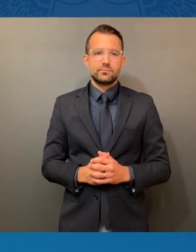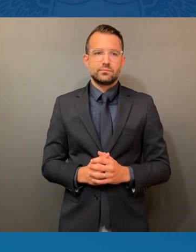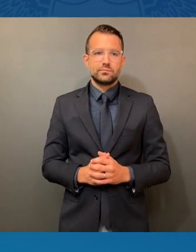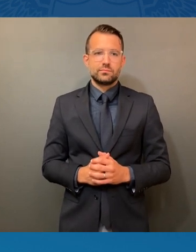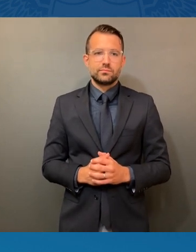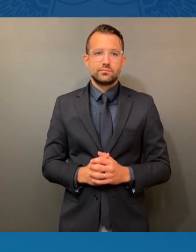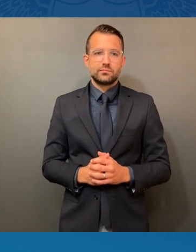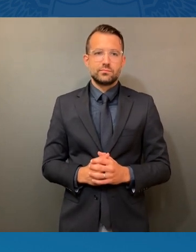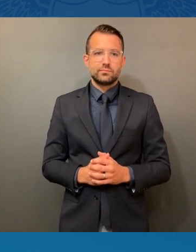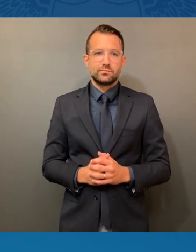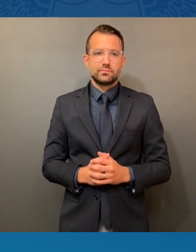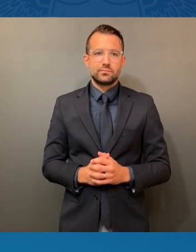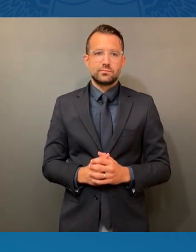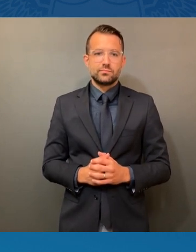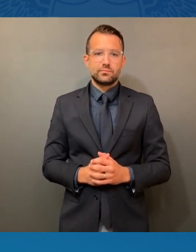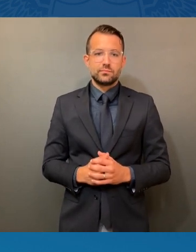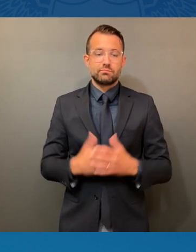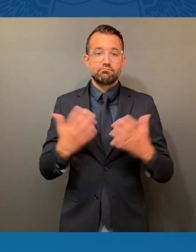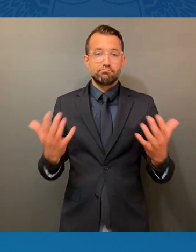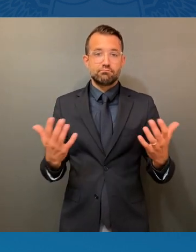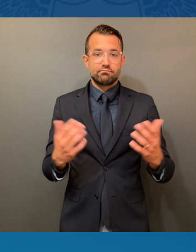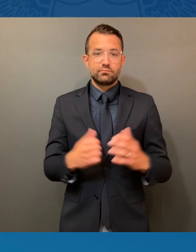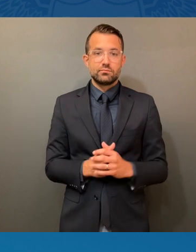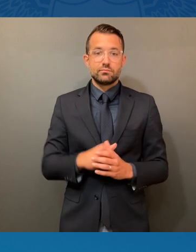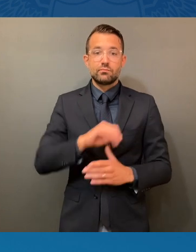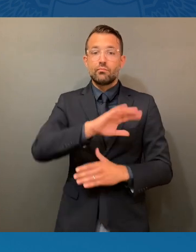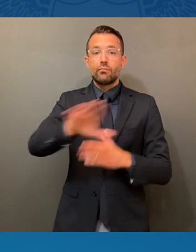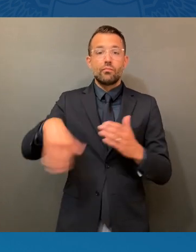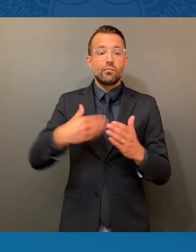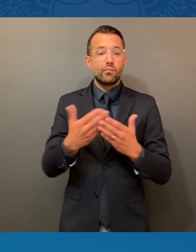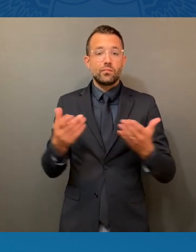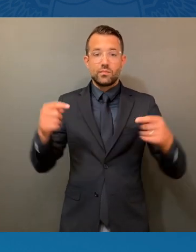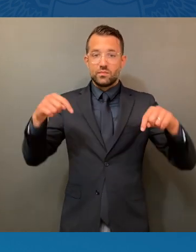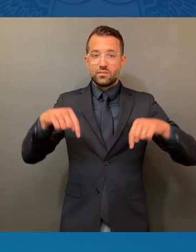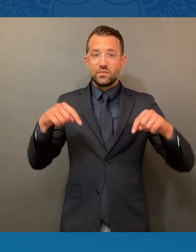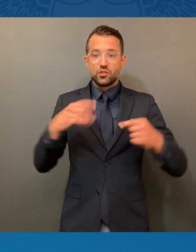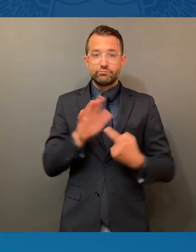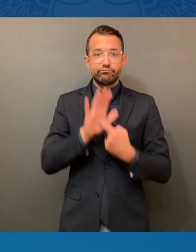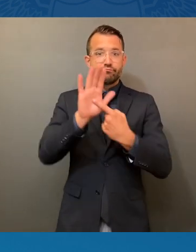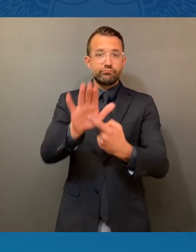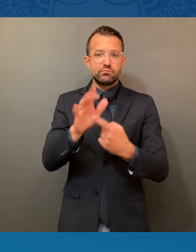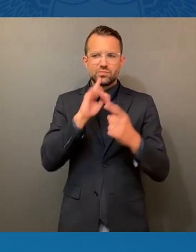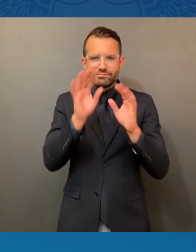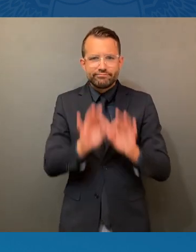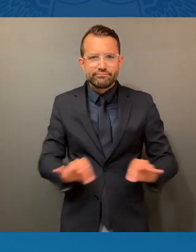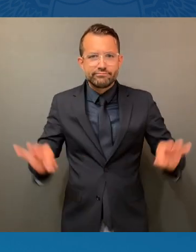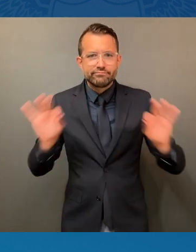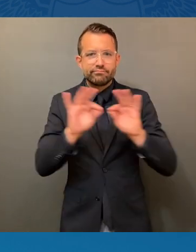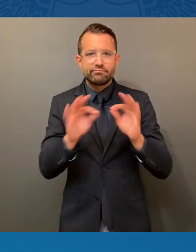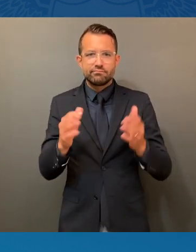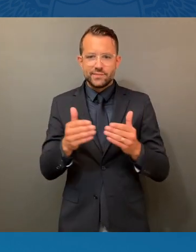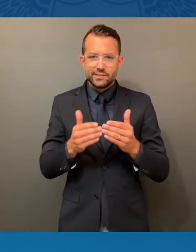So, all of this represents a very important step forward for our nation. But President Joe Biden and I know